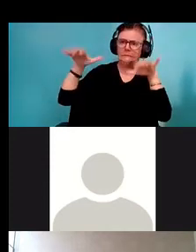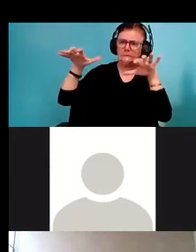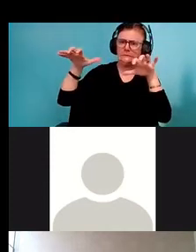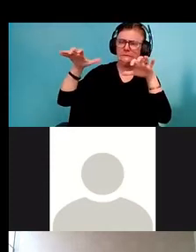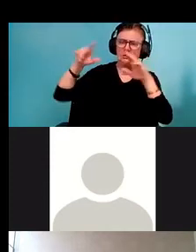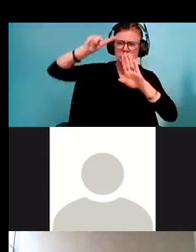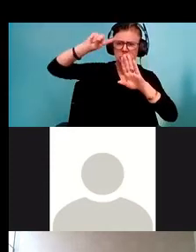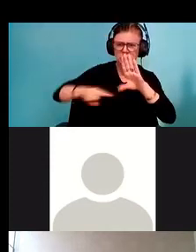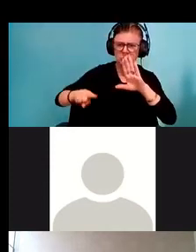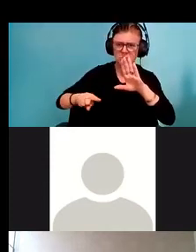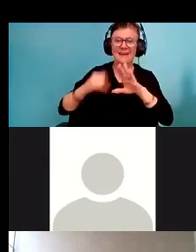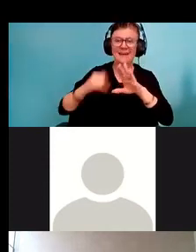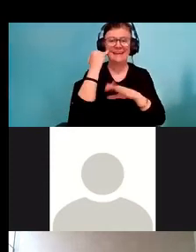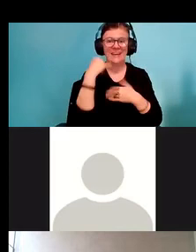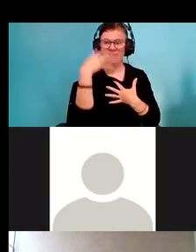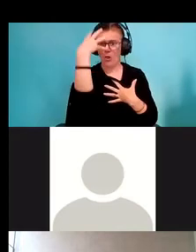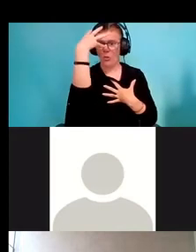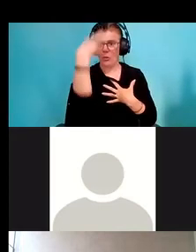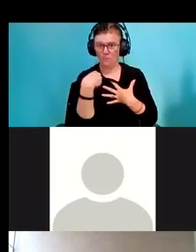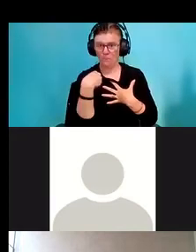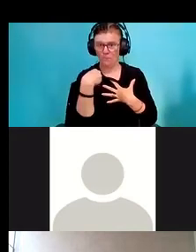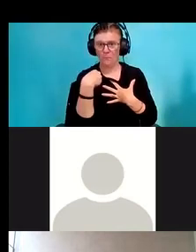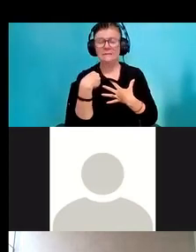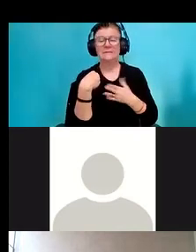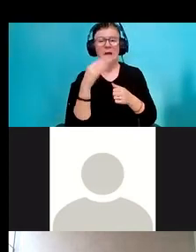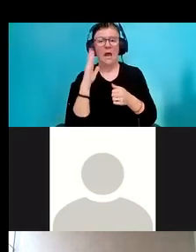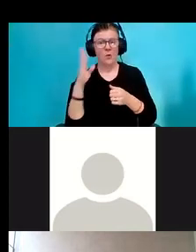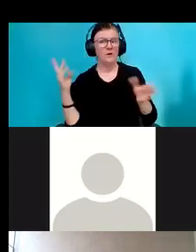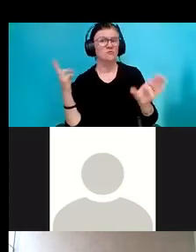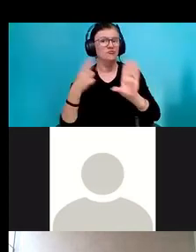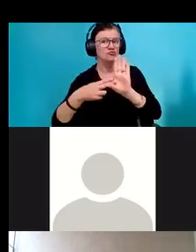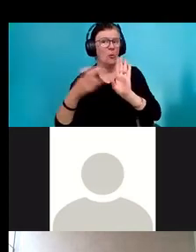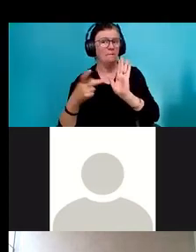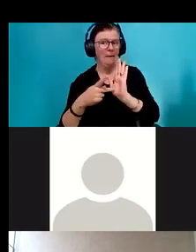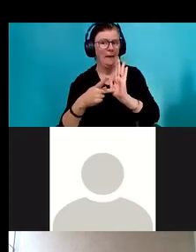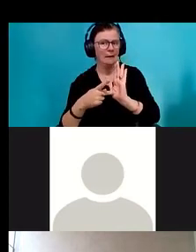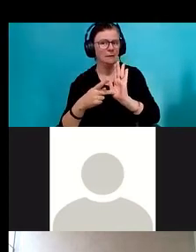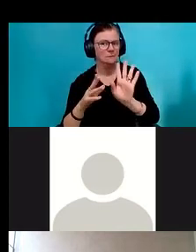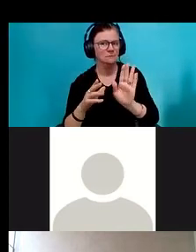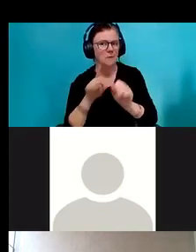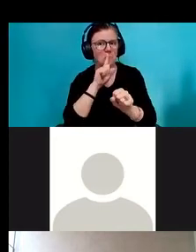be back on as quickly as I can. But I have faith that Erika will carry on without me.